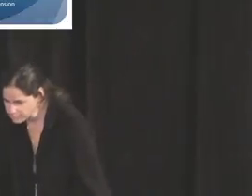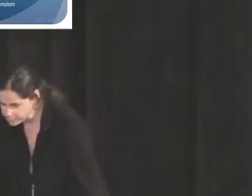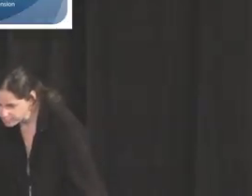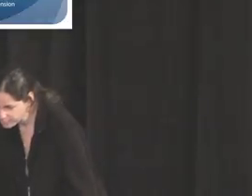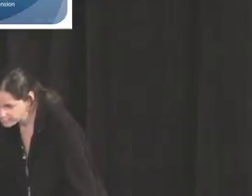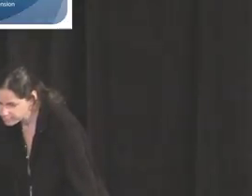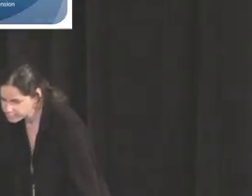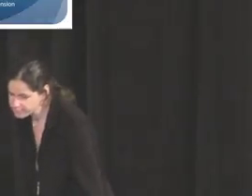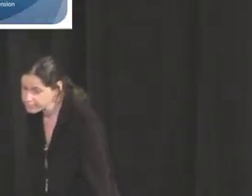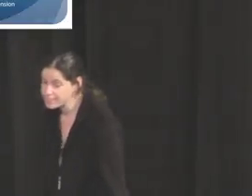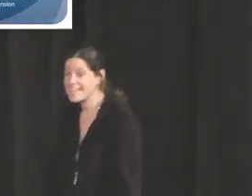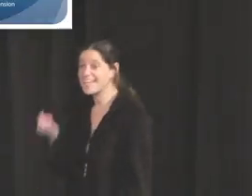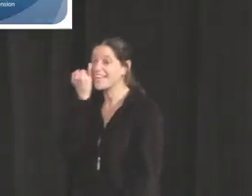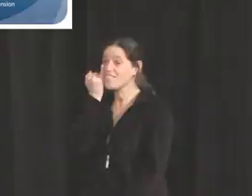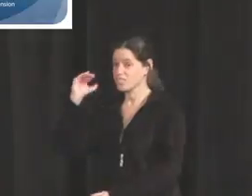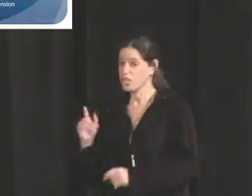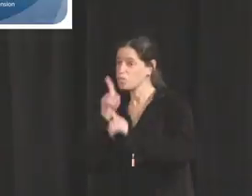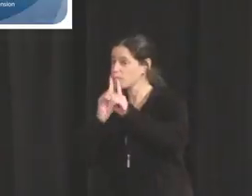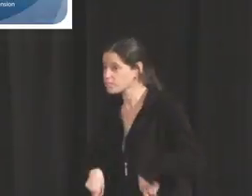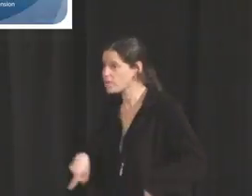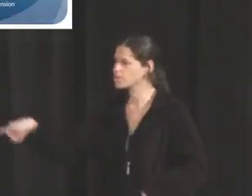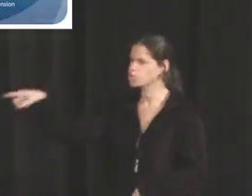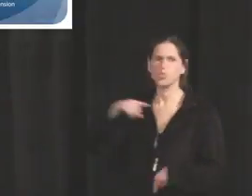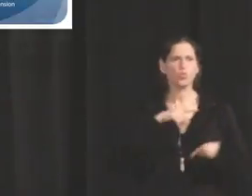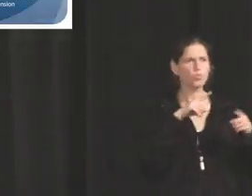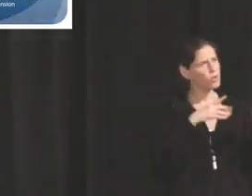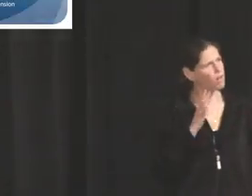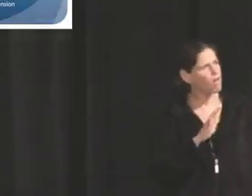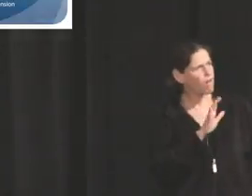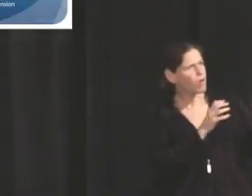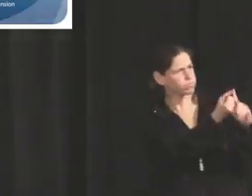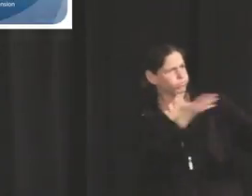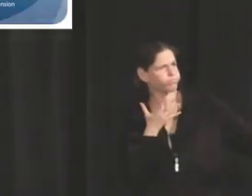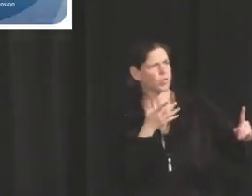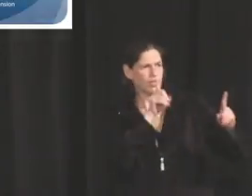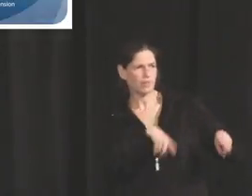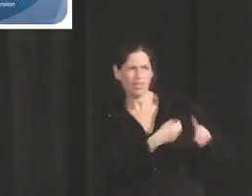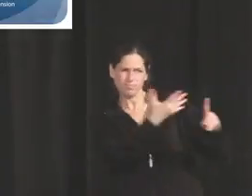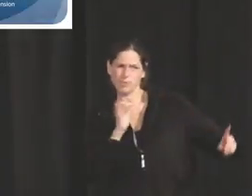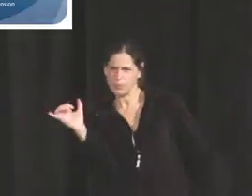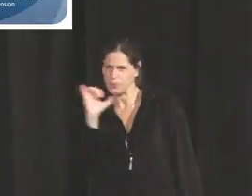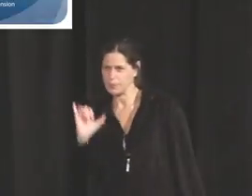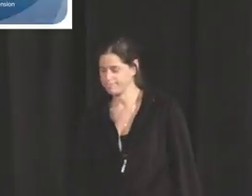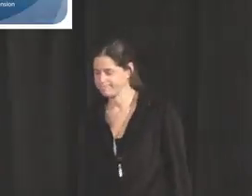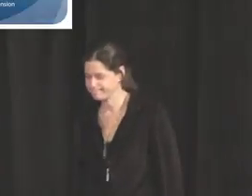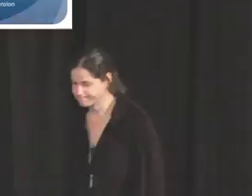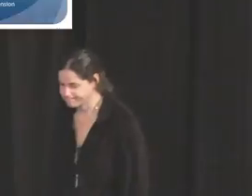Those kinds of things. And if the child responds to something, and is not quite, you know, full,